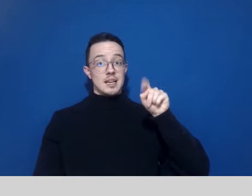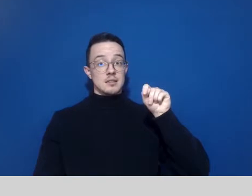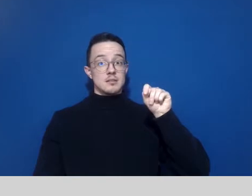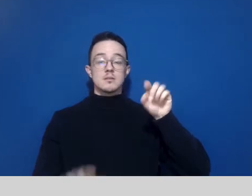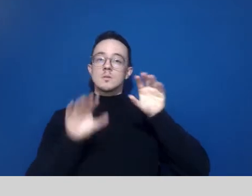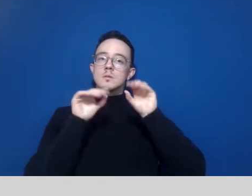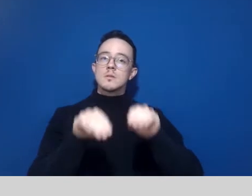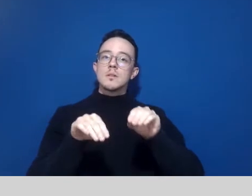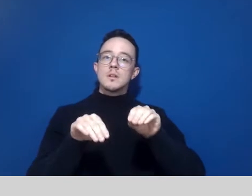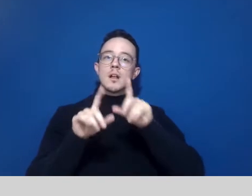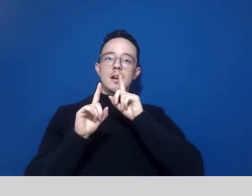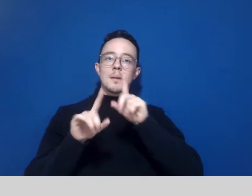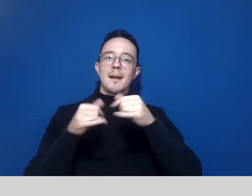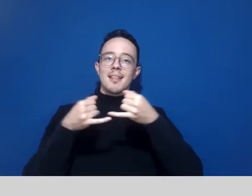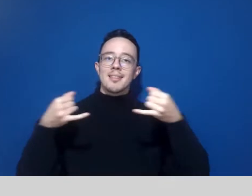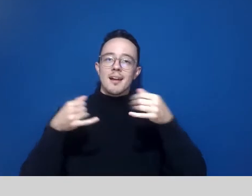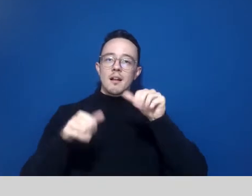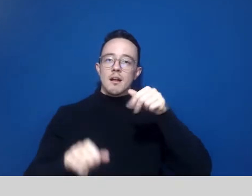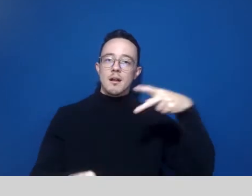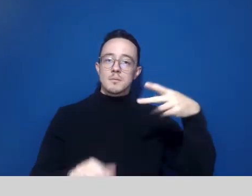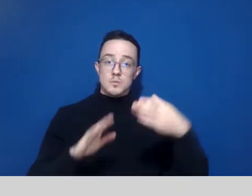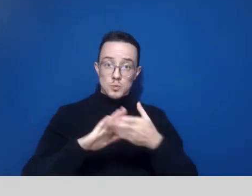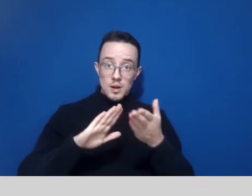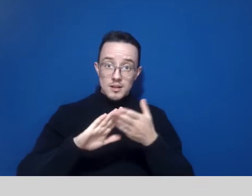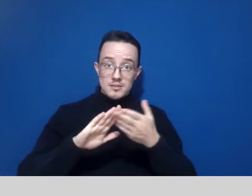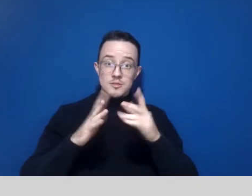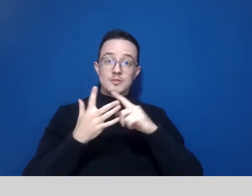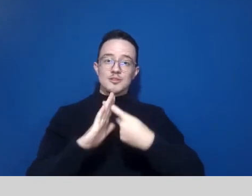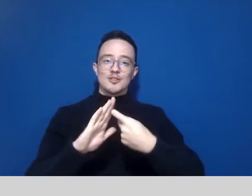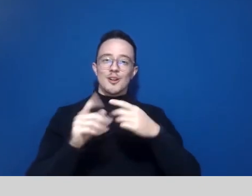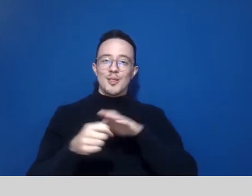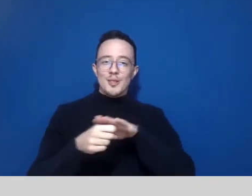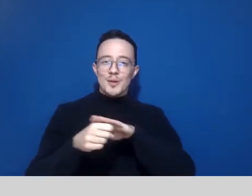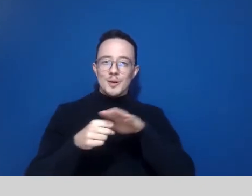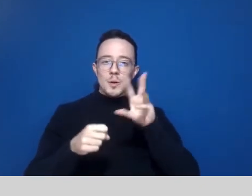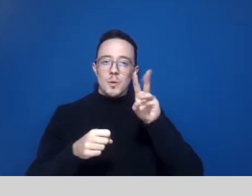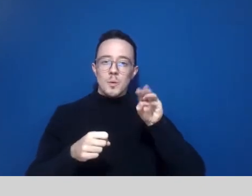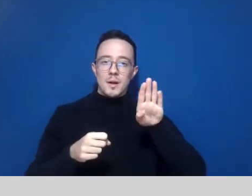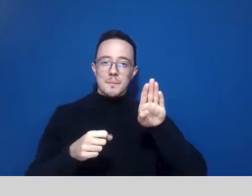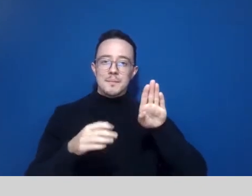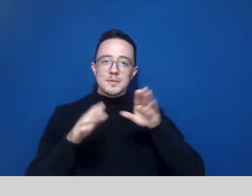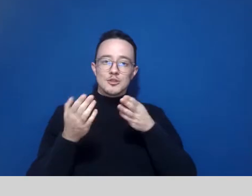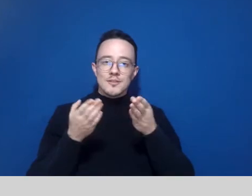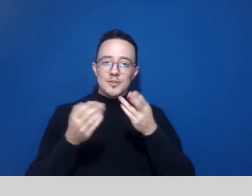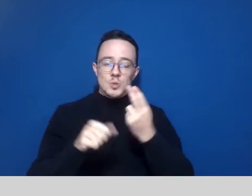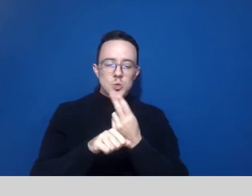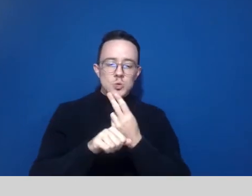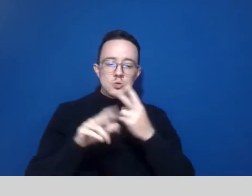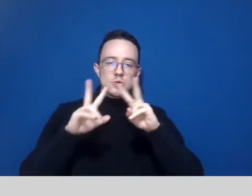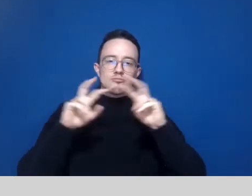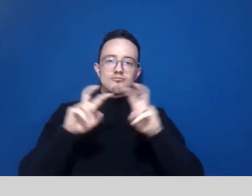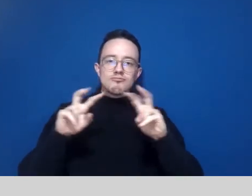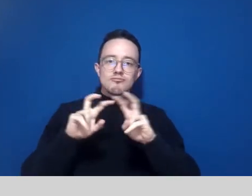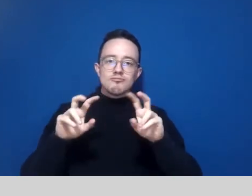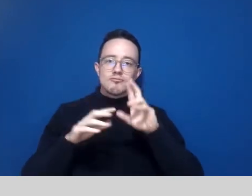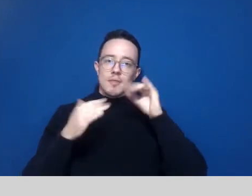You can run it against the path to a SQLite database, and it starts up a little local web server, which you can then use to explore that data.